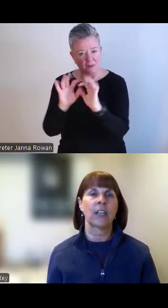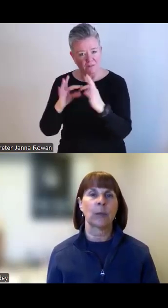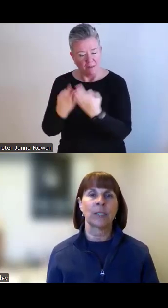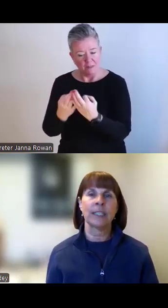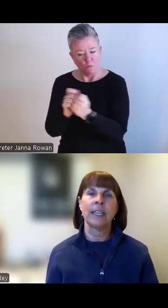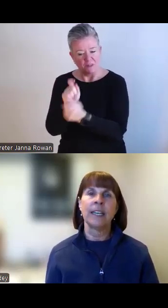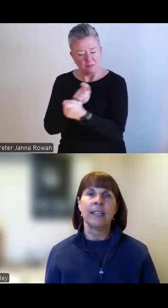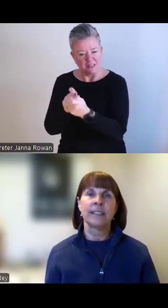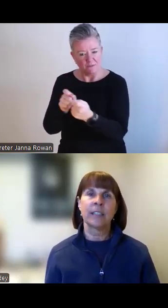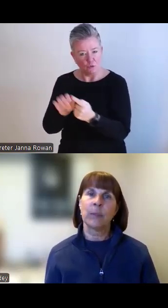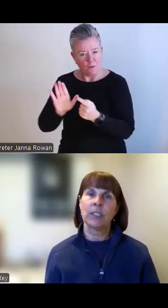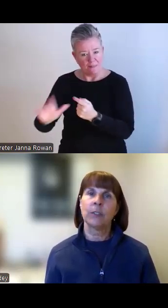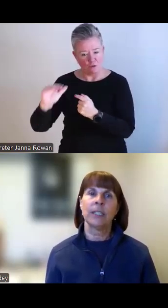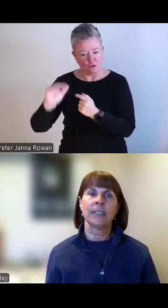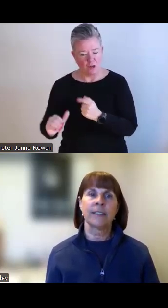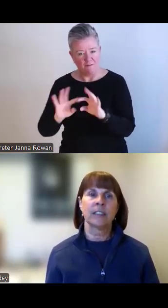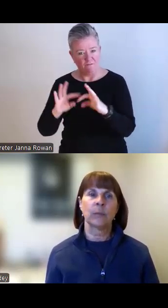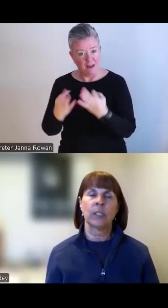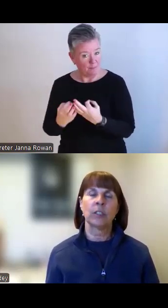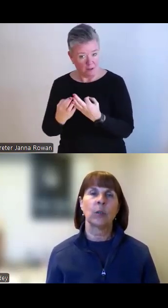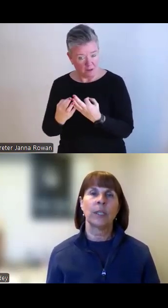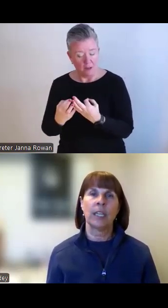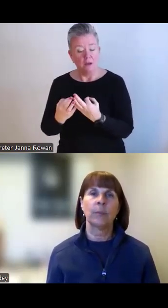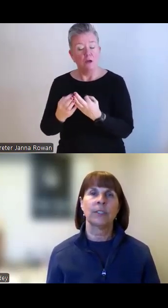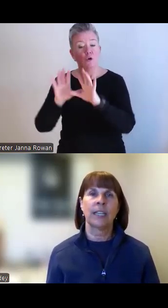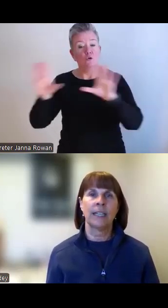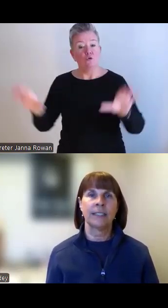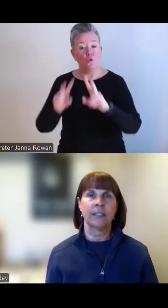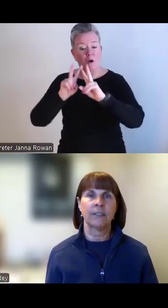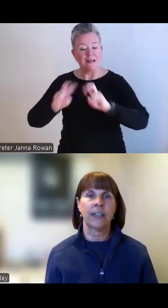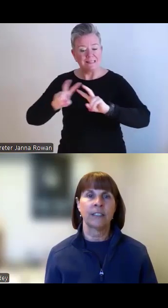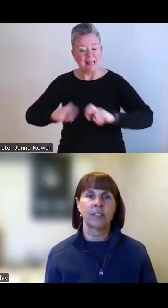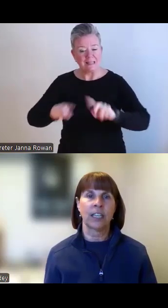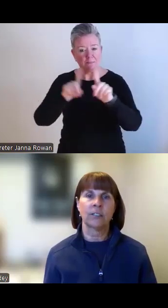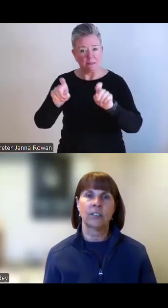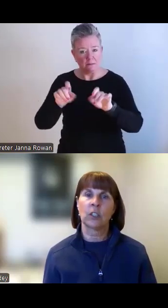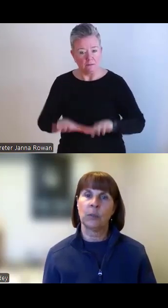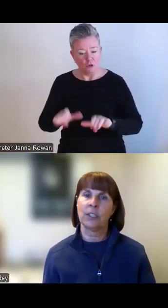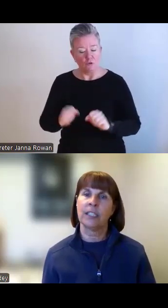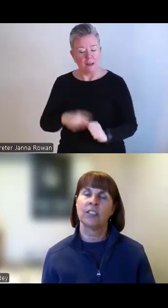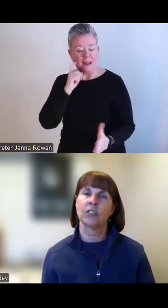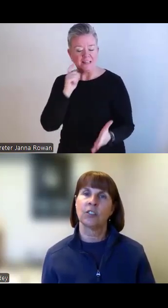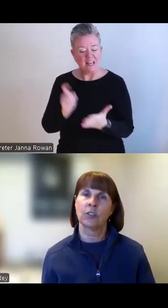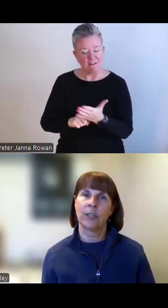and family is that, by doing assessment, you'll be able to identify the child's communication